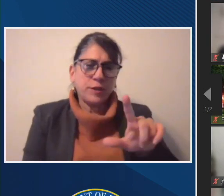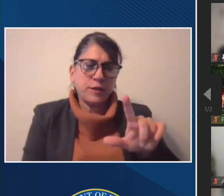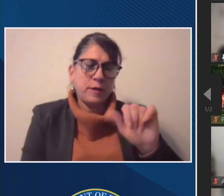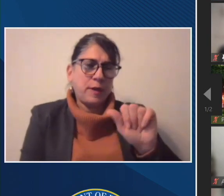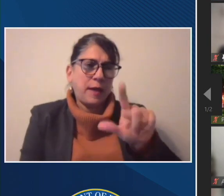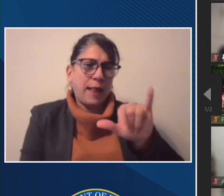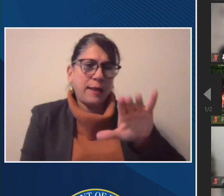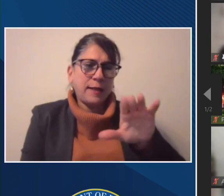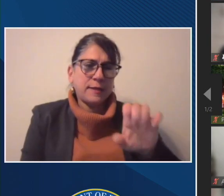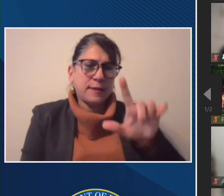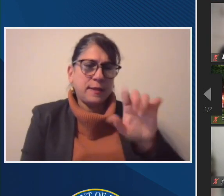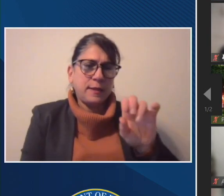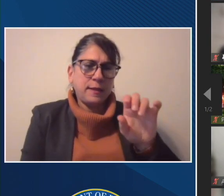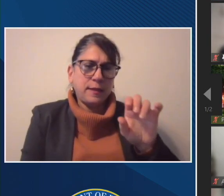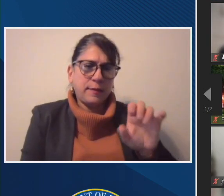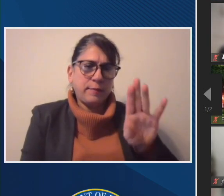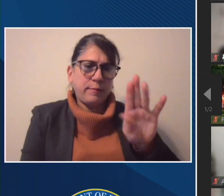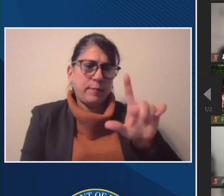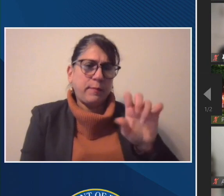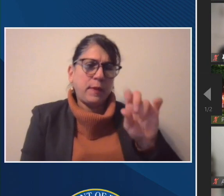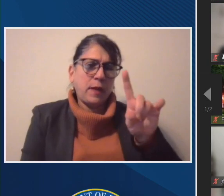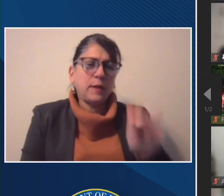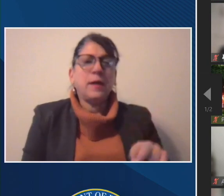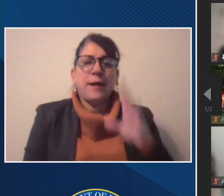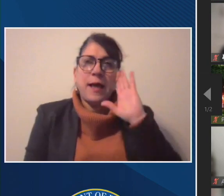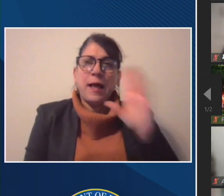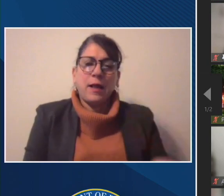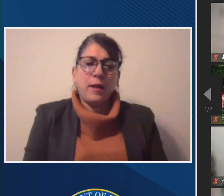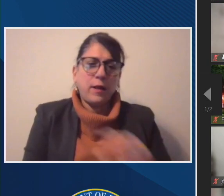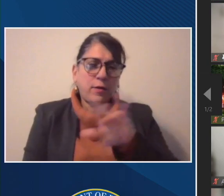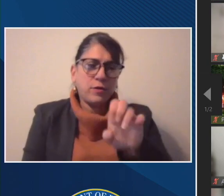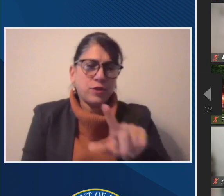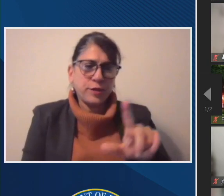Hi there. Jo Blondin, president at Clark State College in Springfield, Ohio.